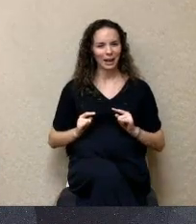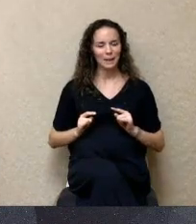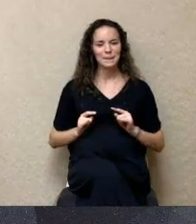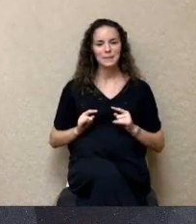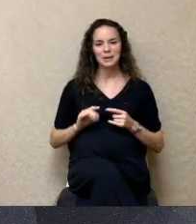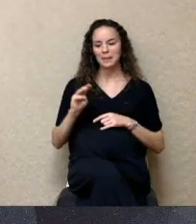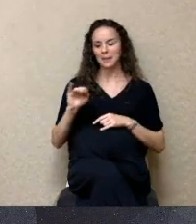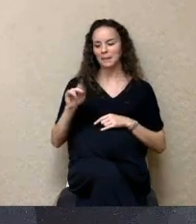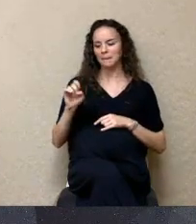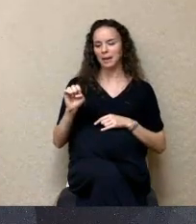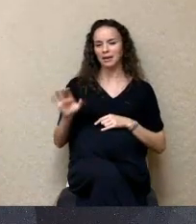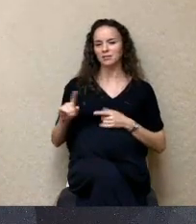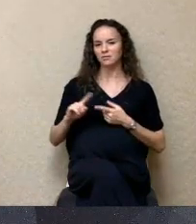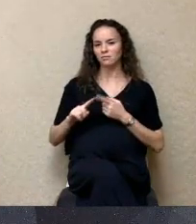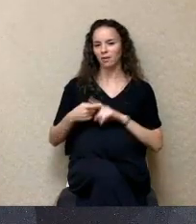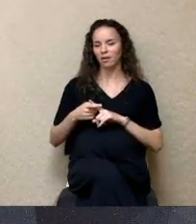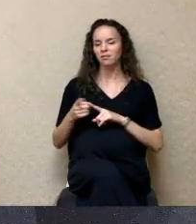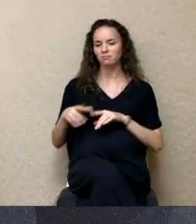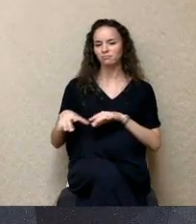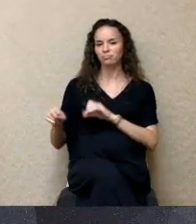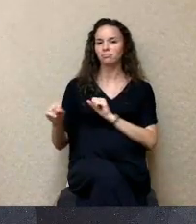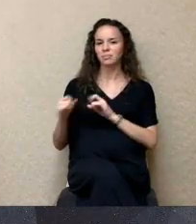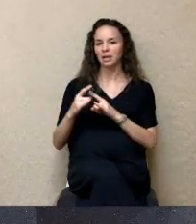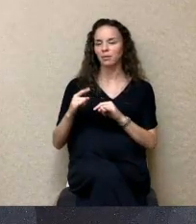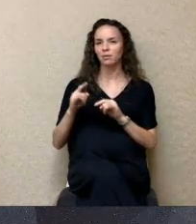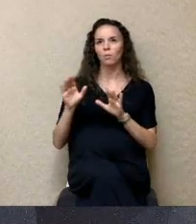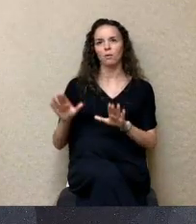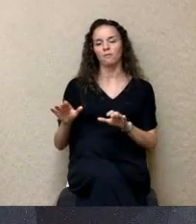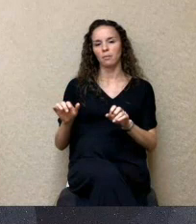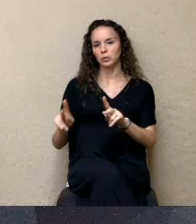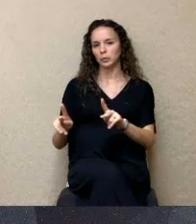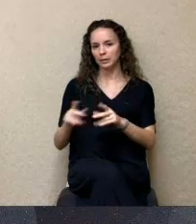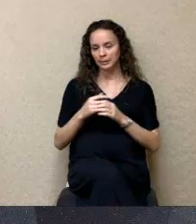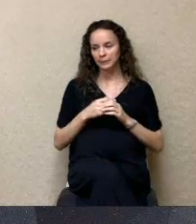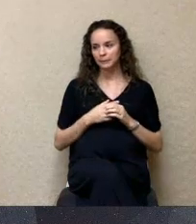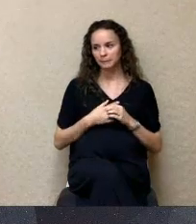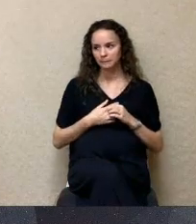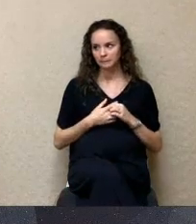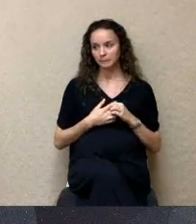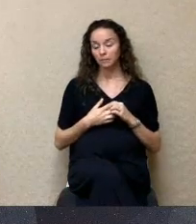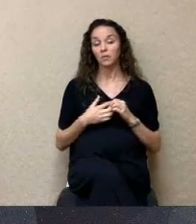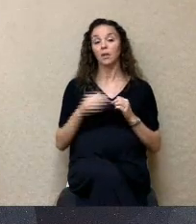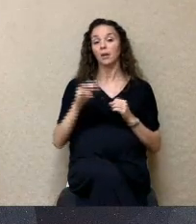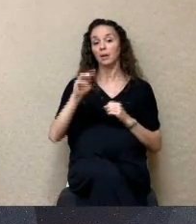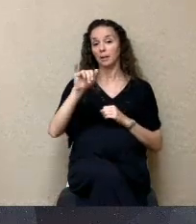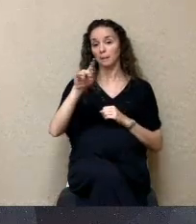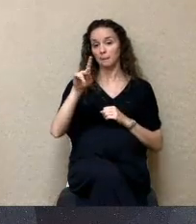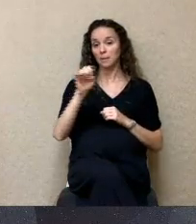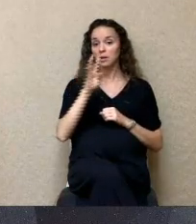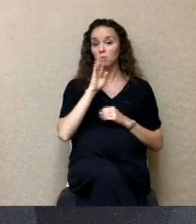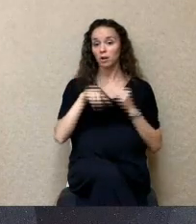Again, a wonderful opportunity. Just to let you know, Mike talked about USSAAC and there